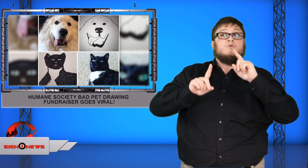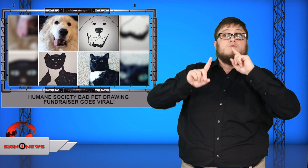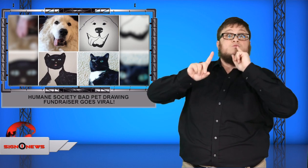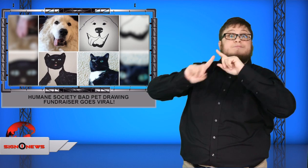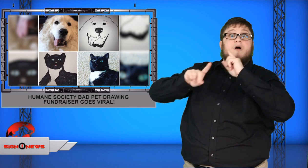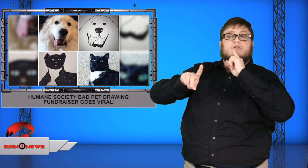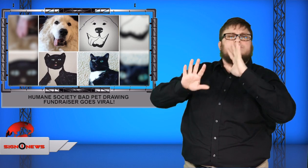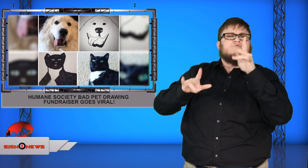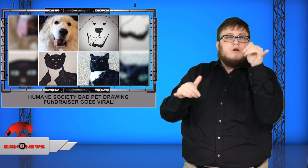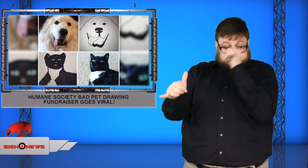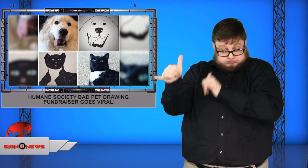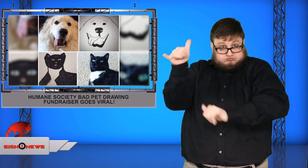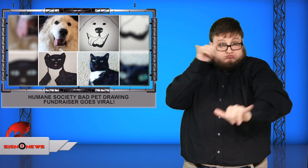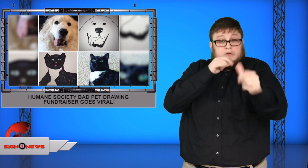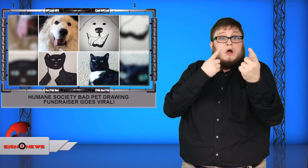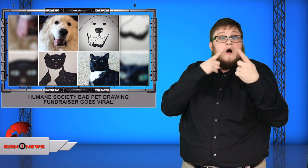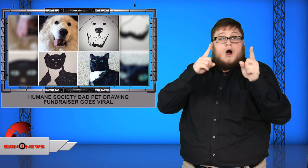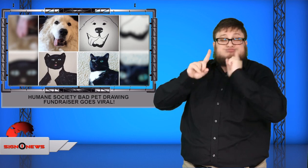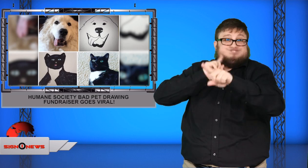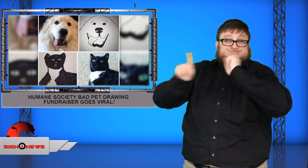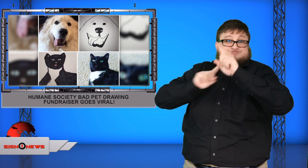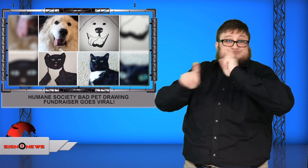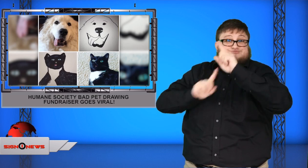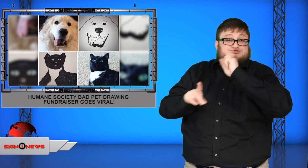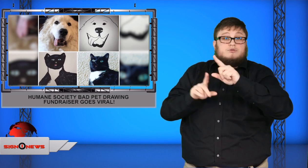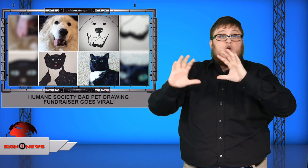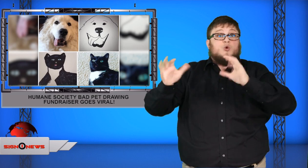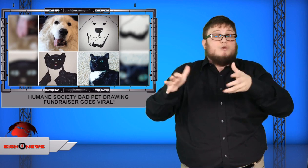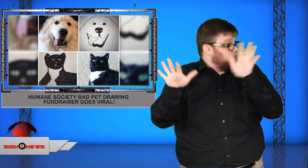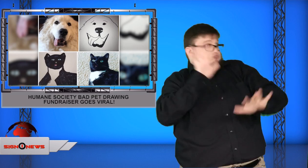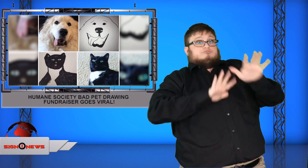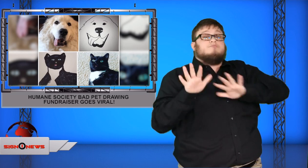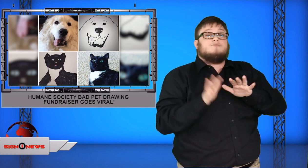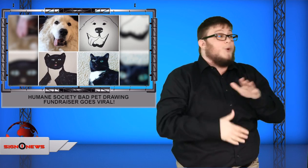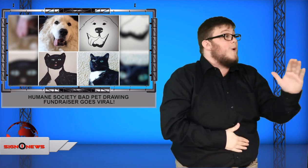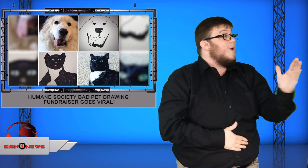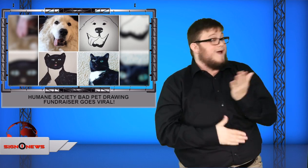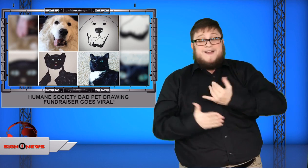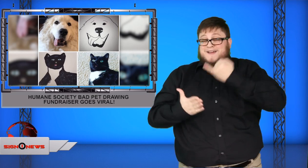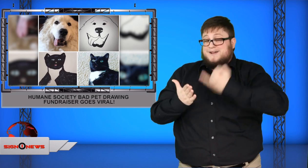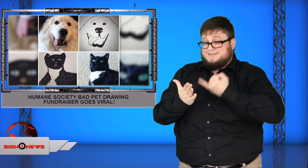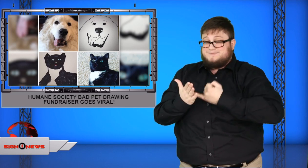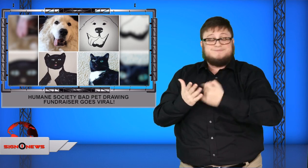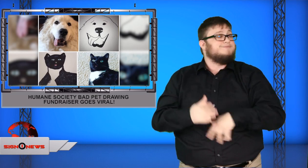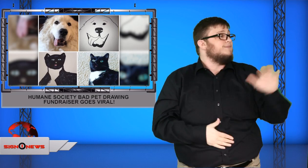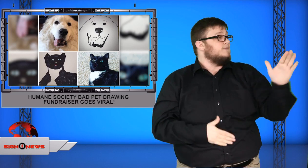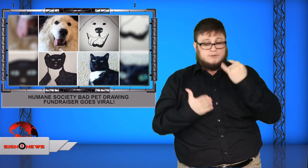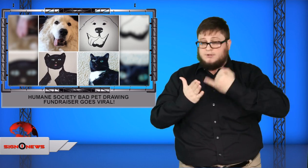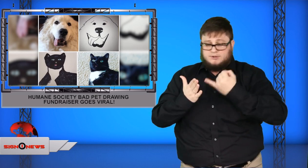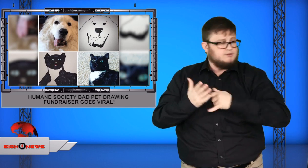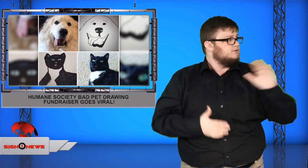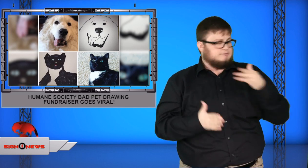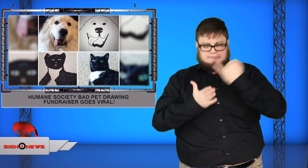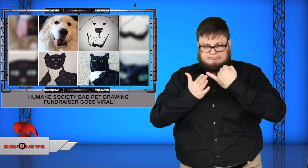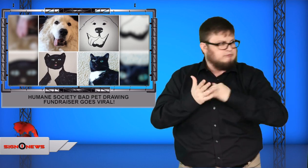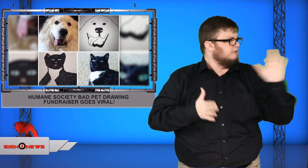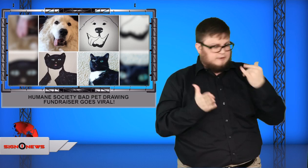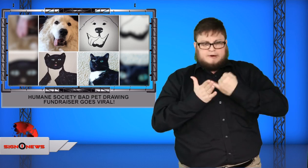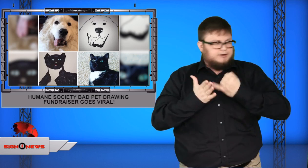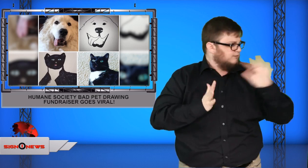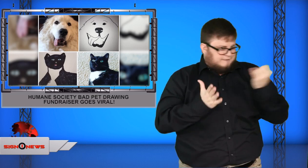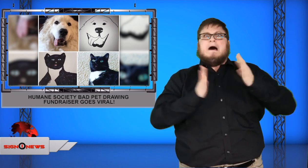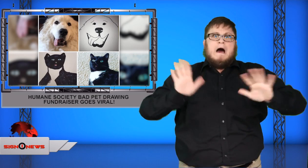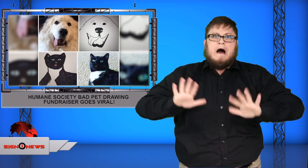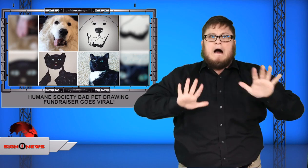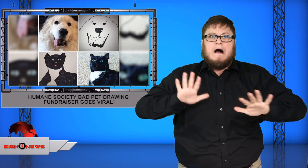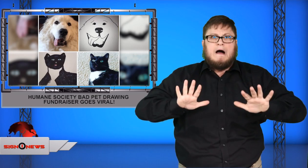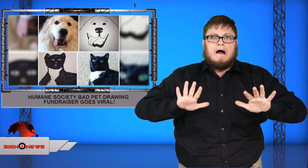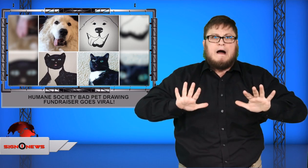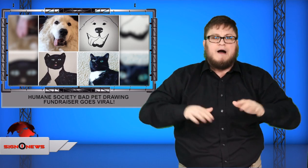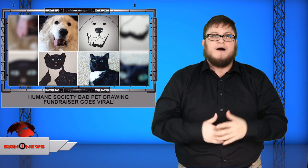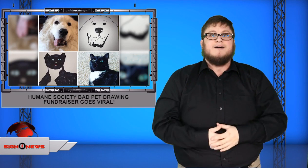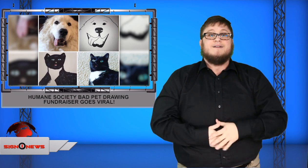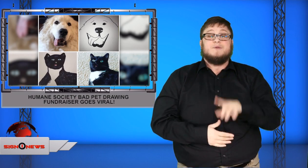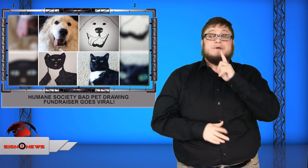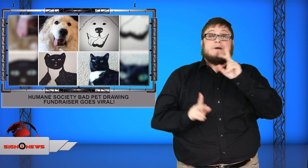The response was so huge the group couldn't keep up.